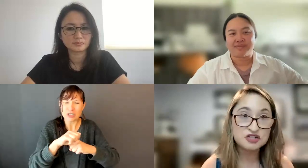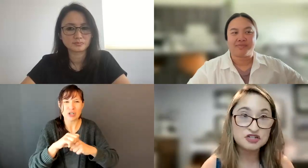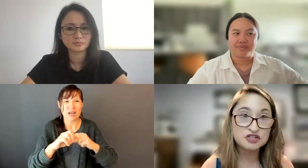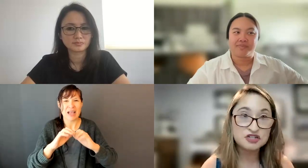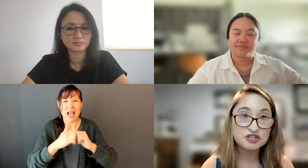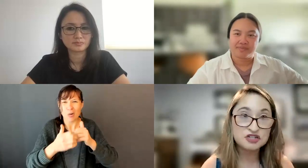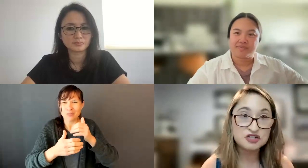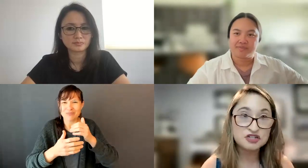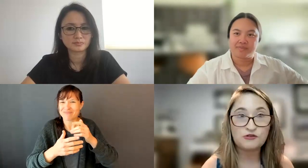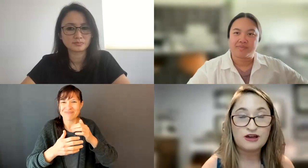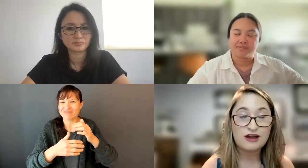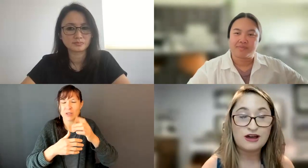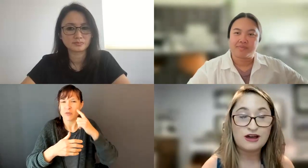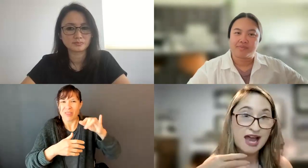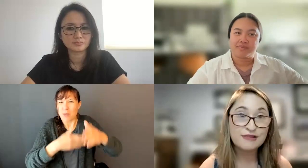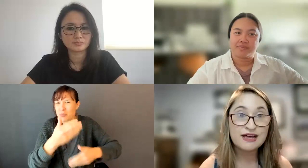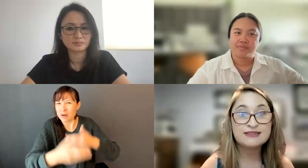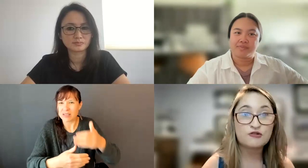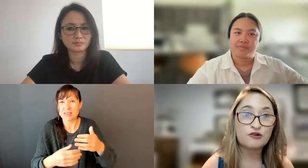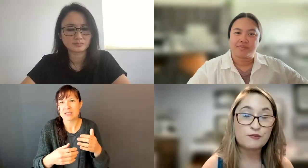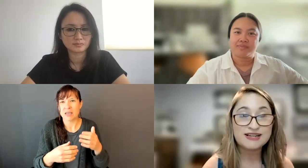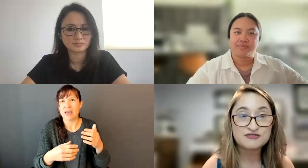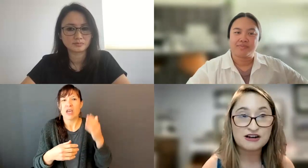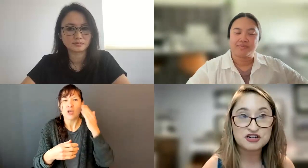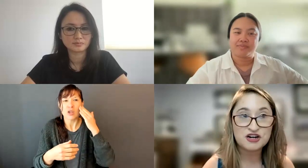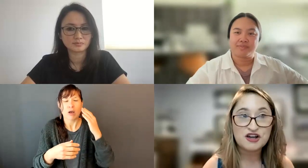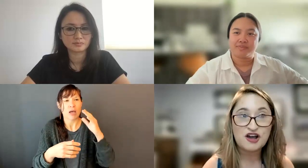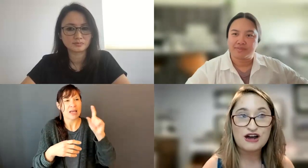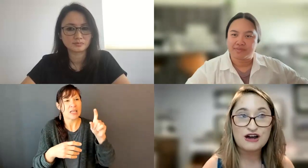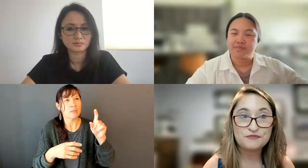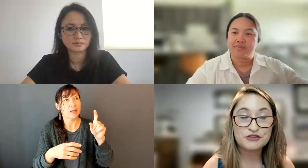whether it relates to timelines or price structure.